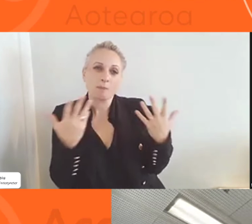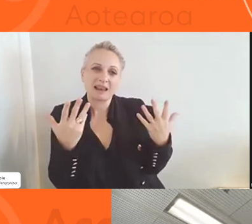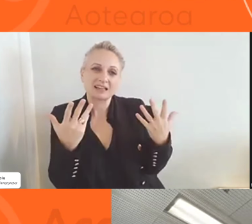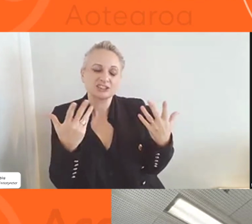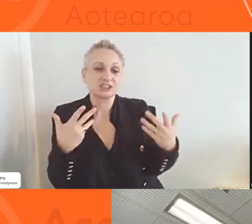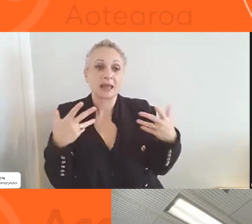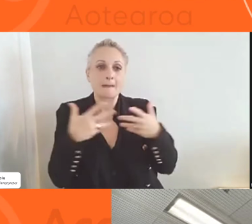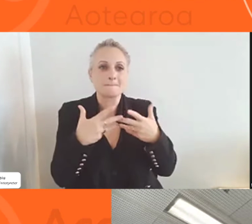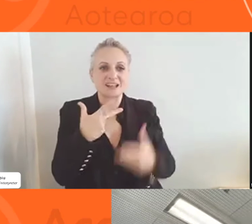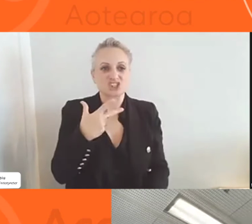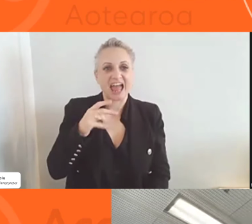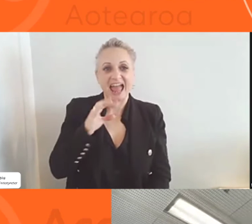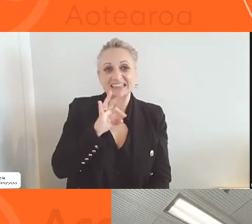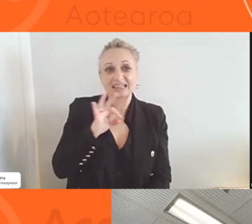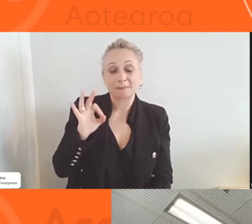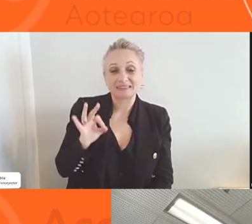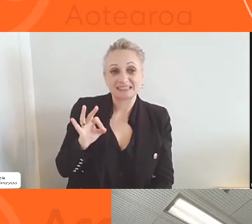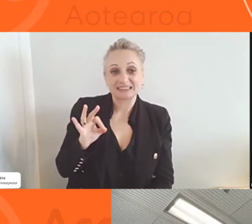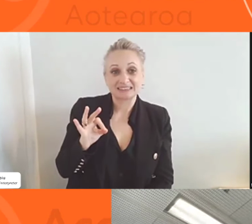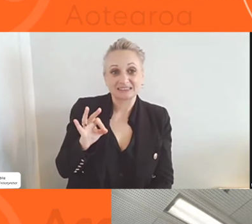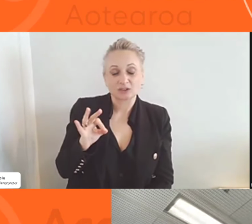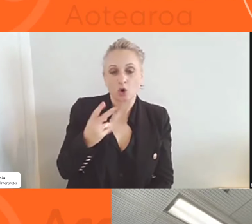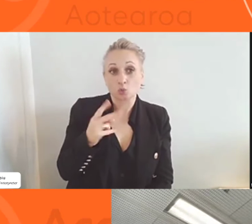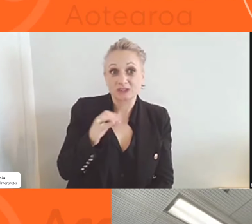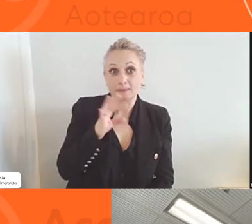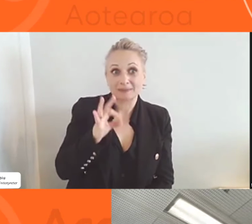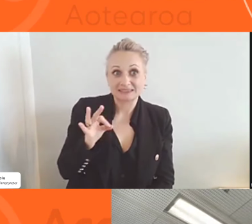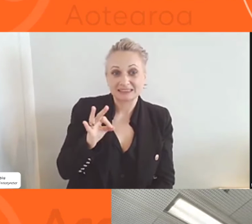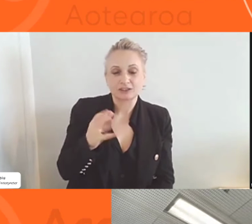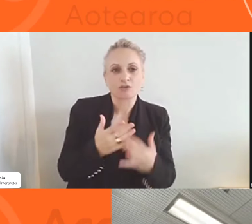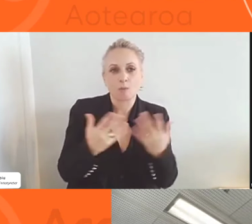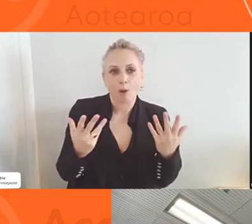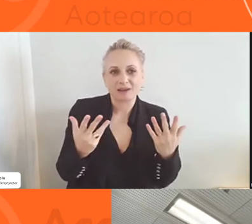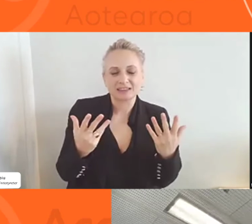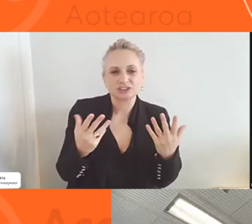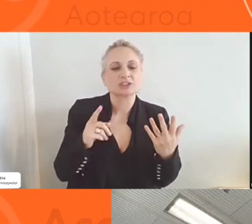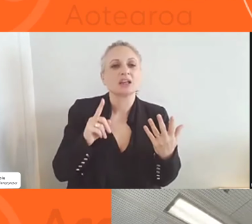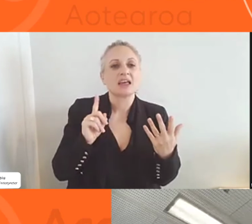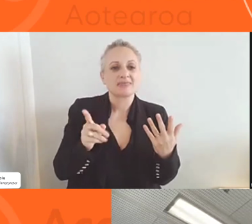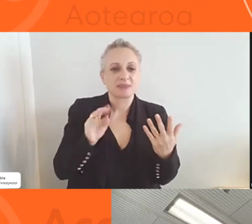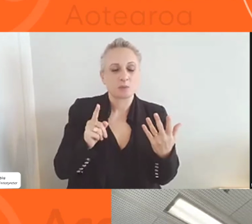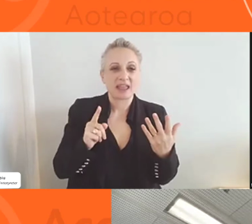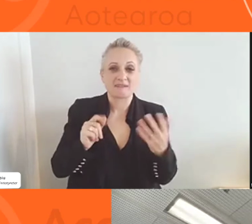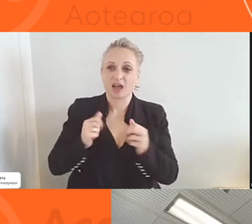80%-odd have like multi-generational housing, doesn't really exist;